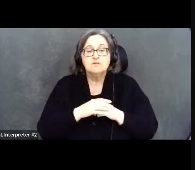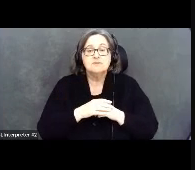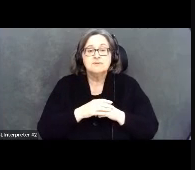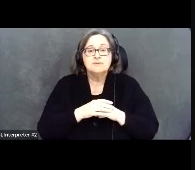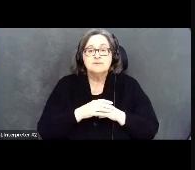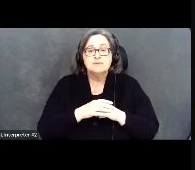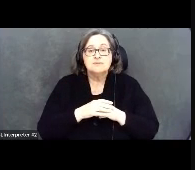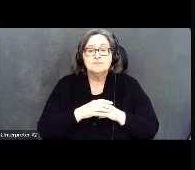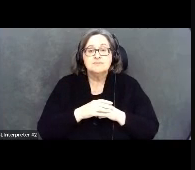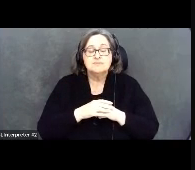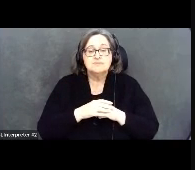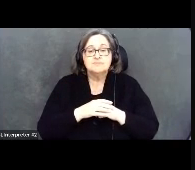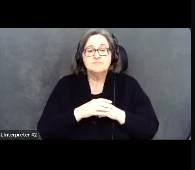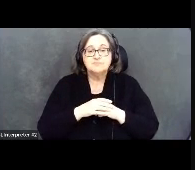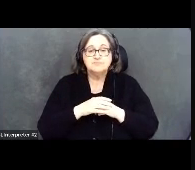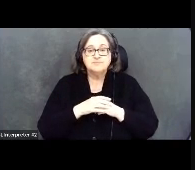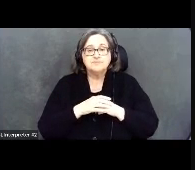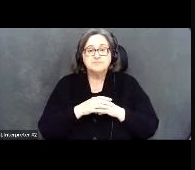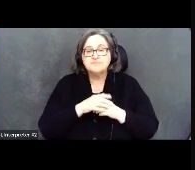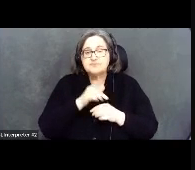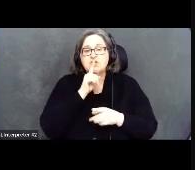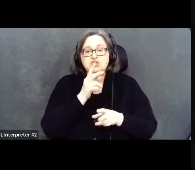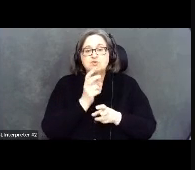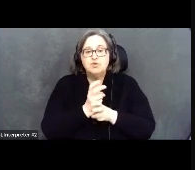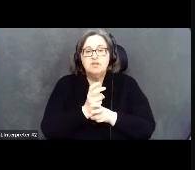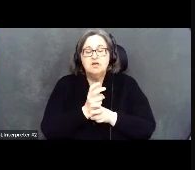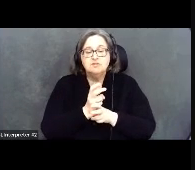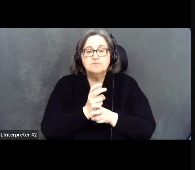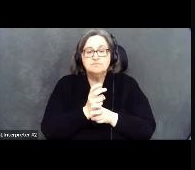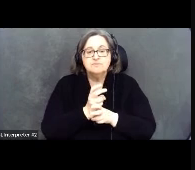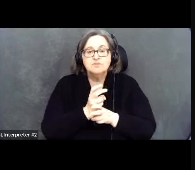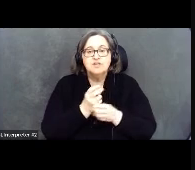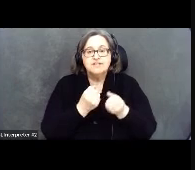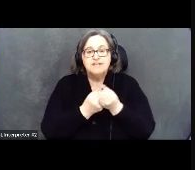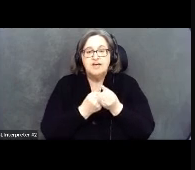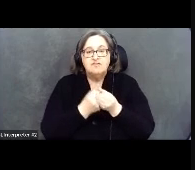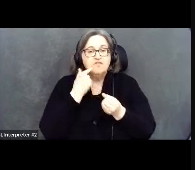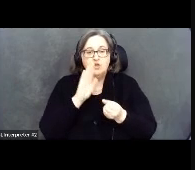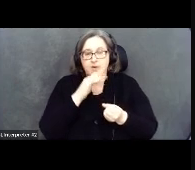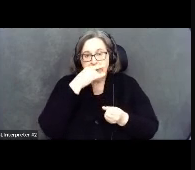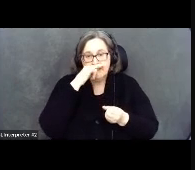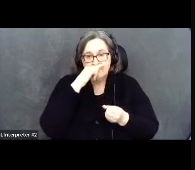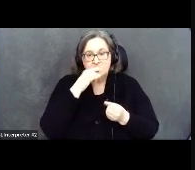It's really hard to advocate for your kid when you don't know the rules.